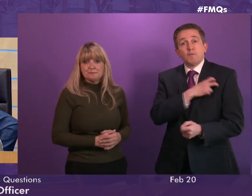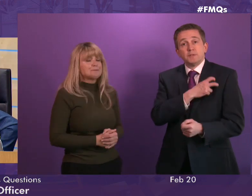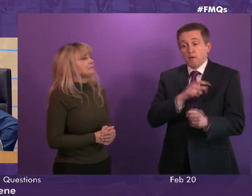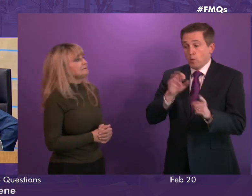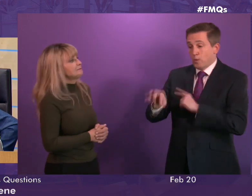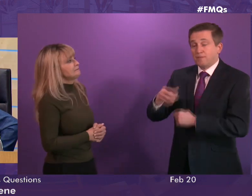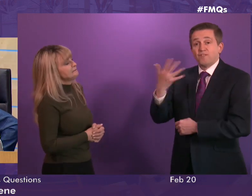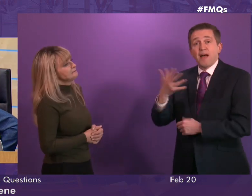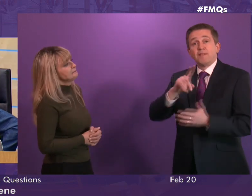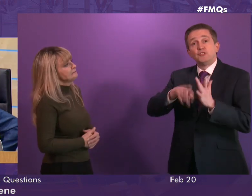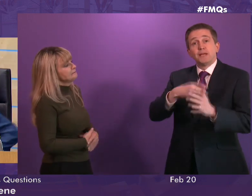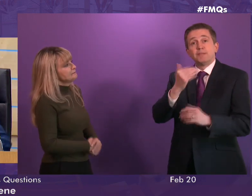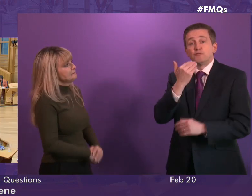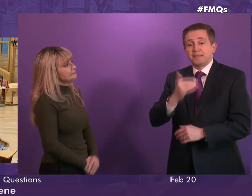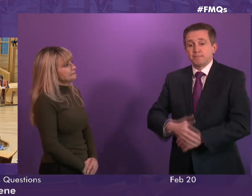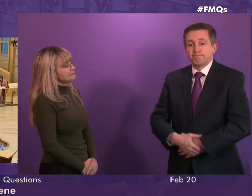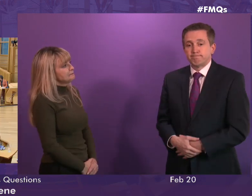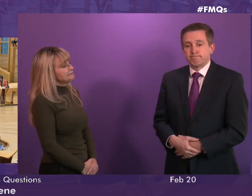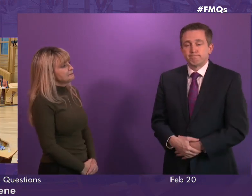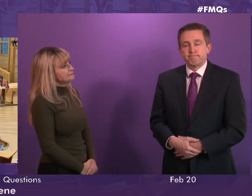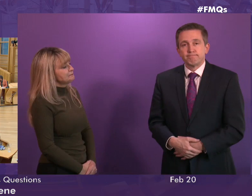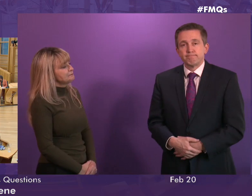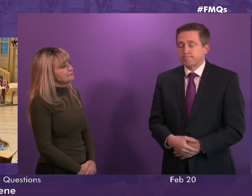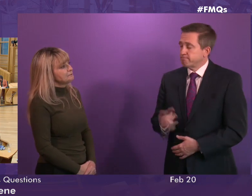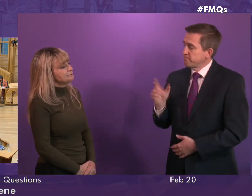Jamie Greene (West Scotland) (Con): To ask the First Minister what action the